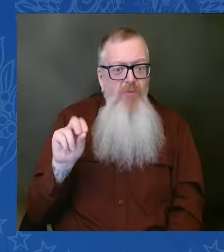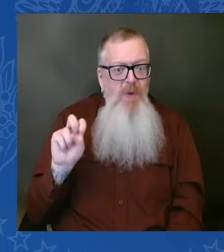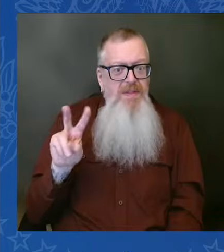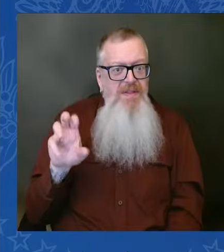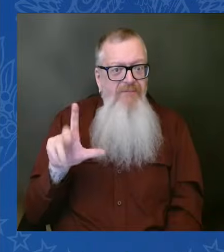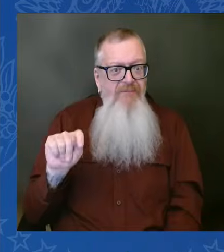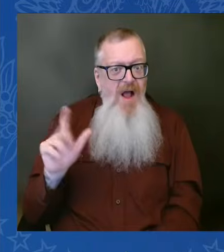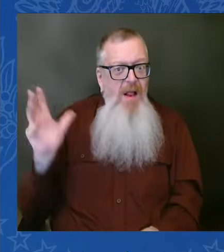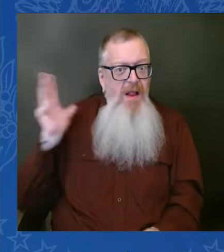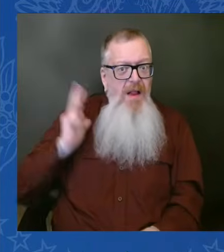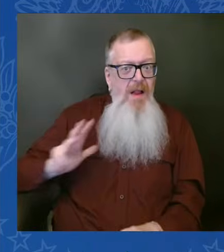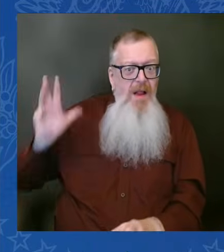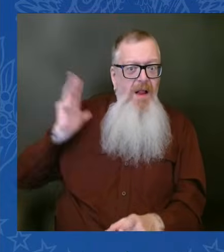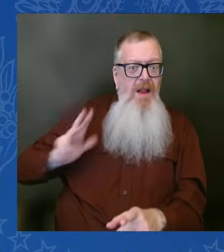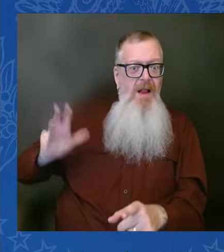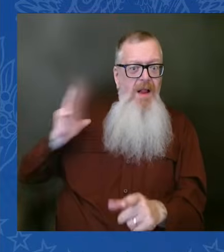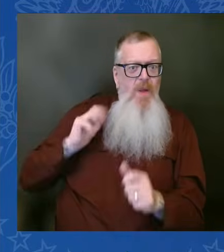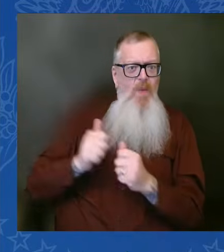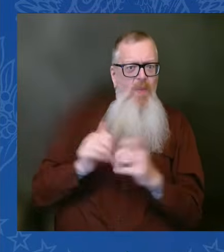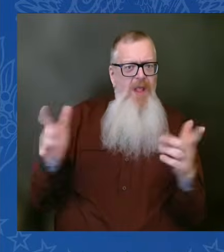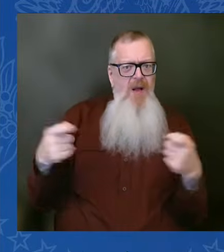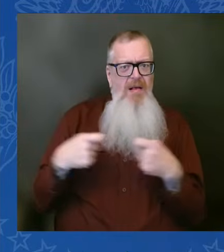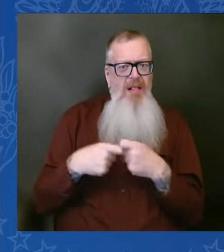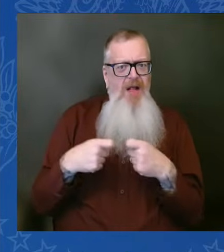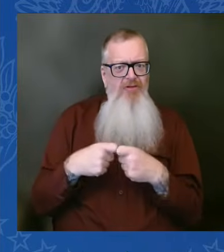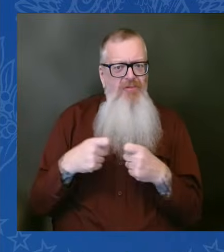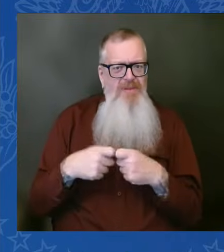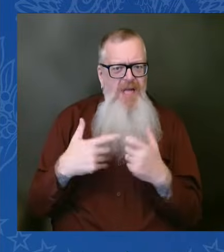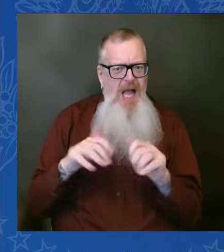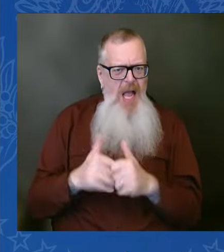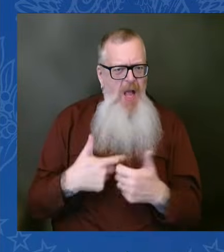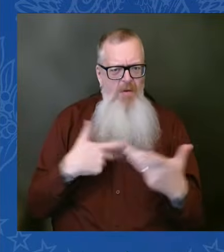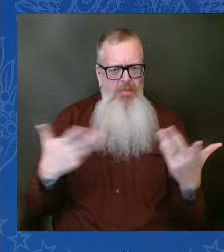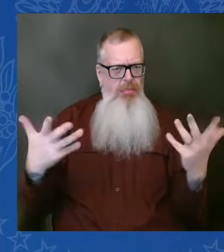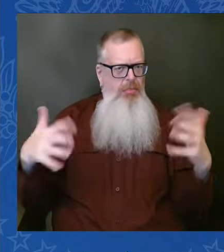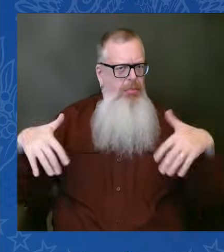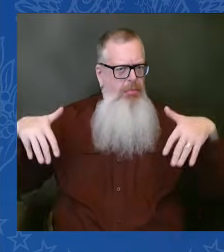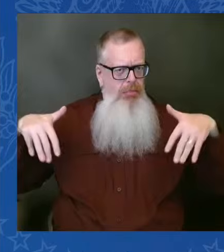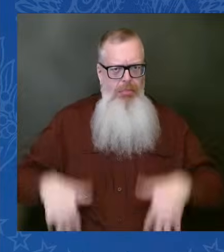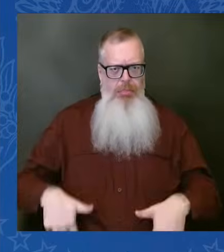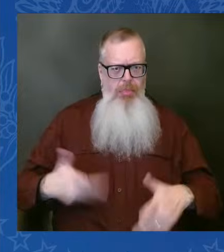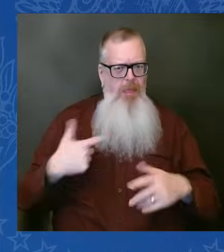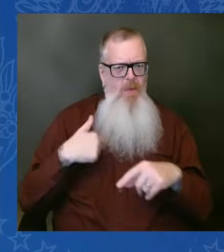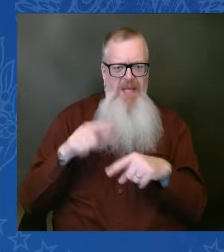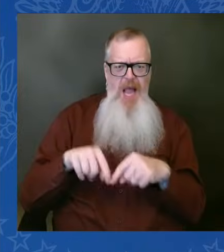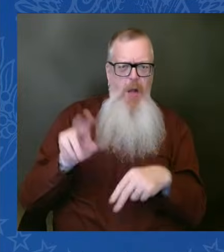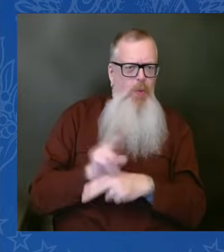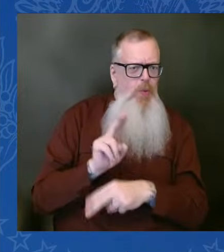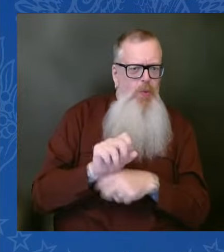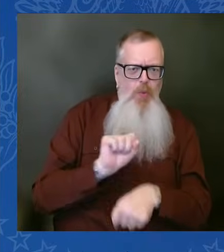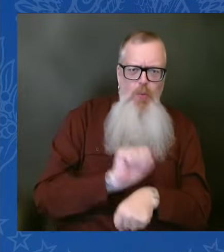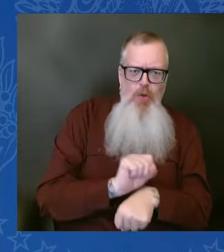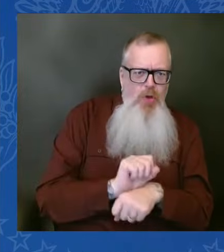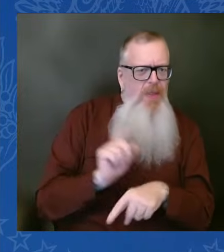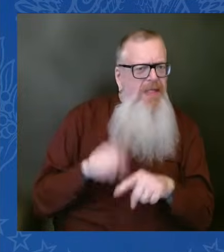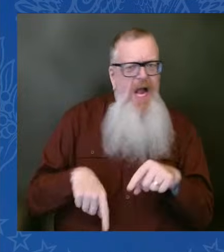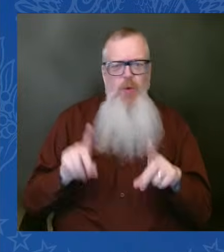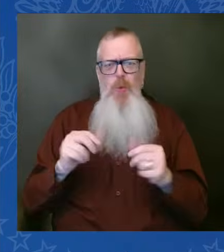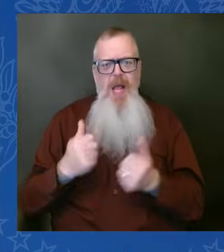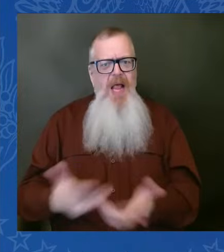all these large federal projects within -- with American products and American union -- mostly union labor, new pathways into these jobs,